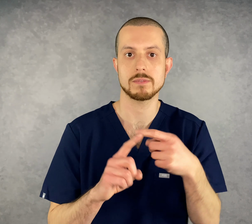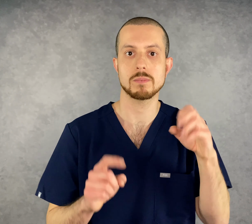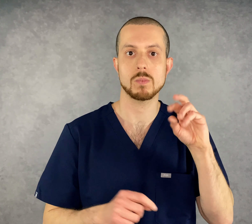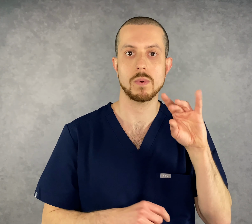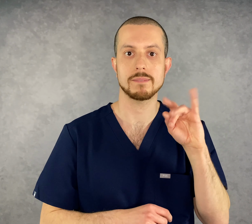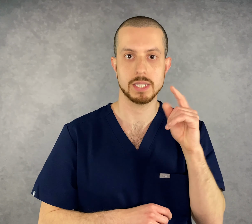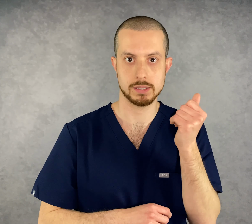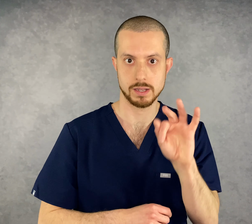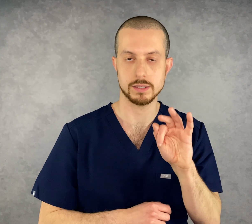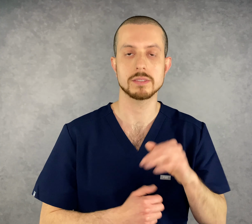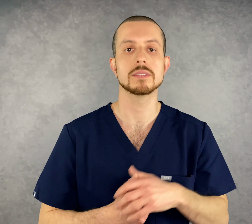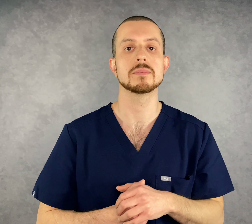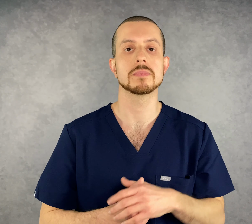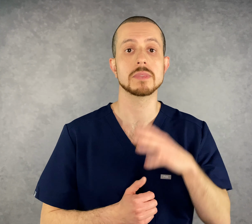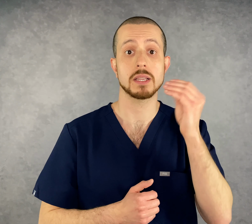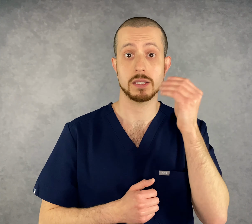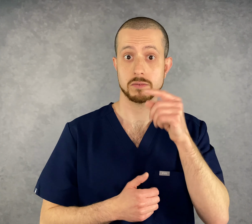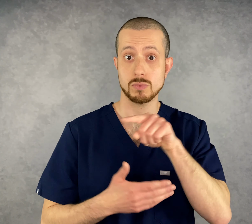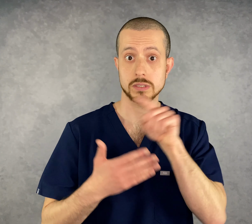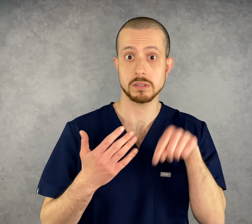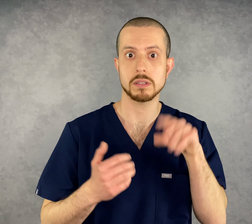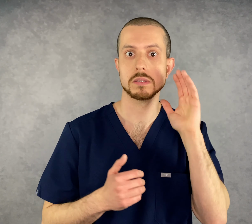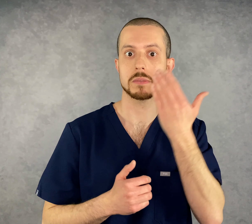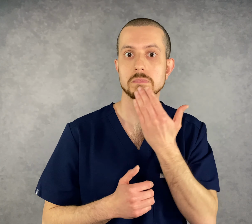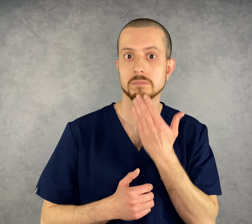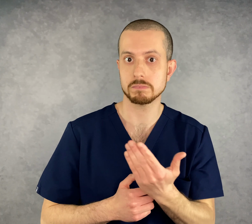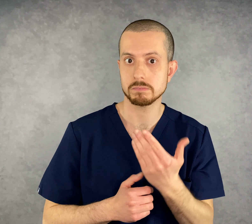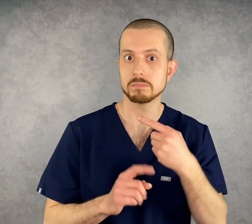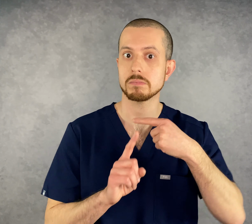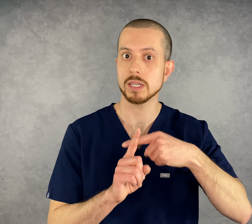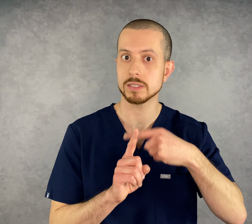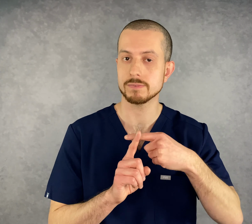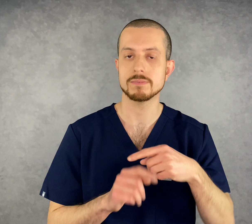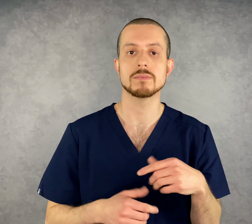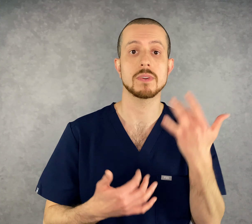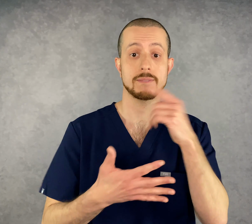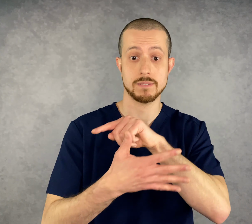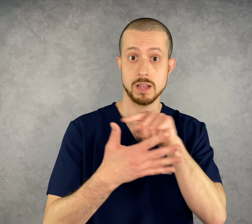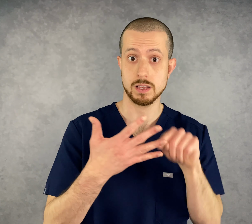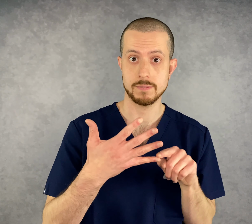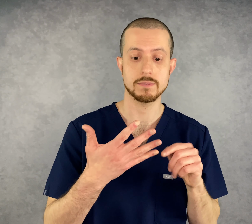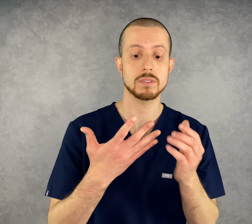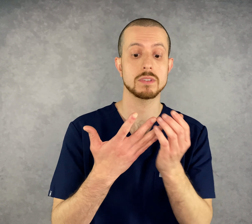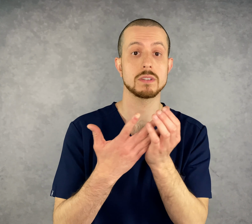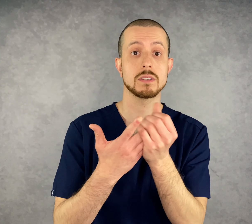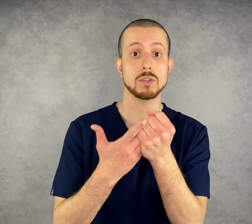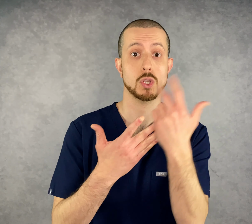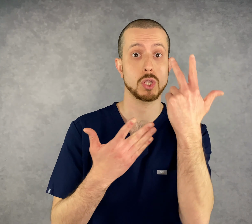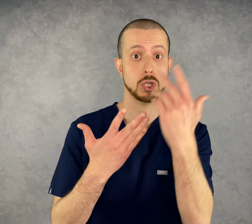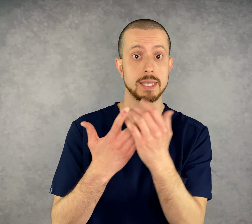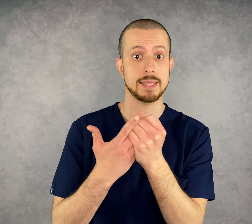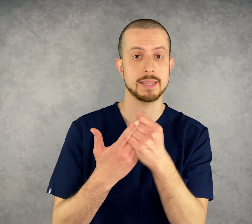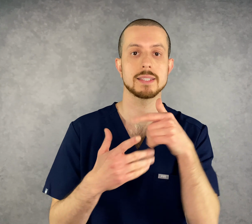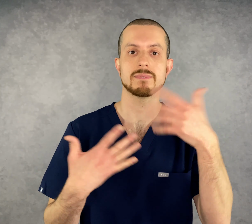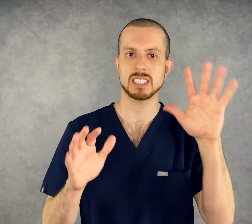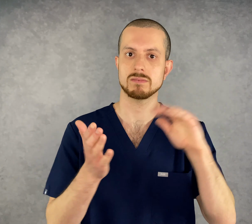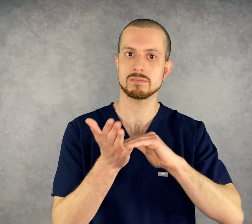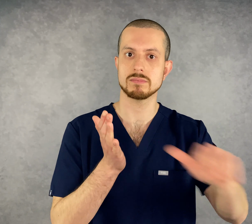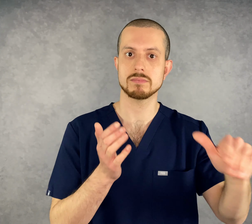recovered from COVID-19. The results appear to be promising -- very positive. Of the five patients, three were discharged.